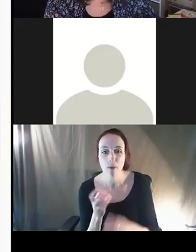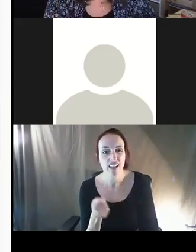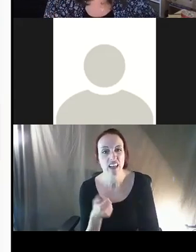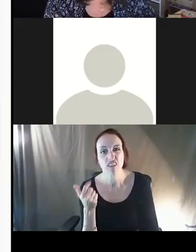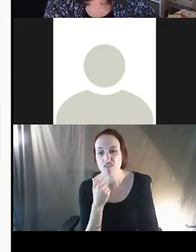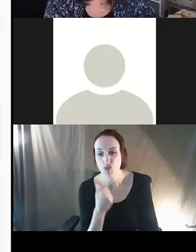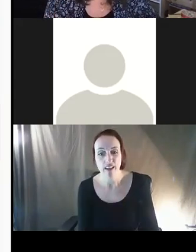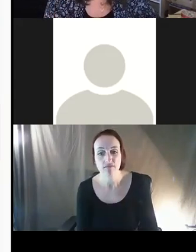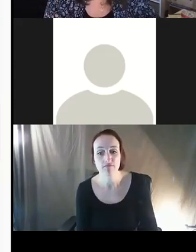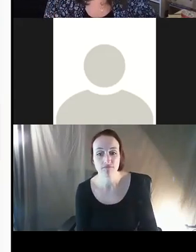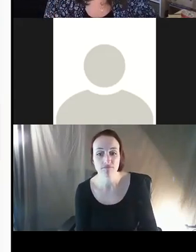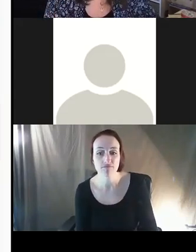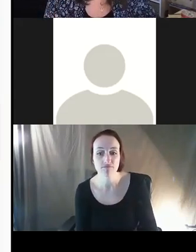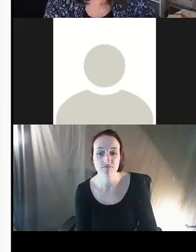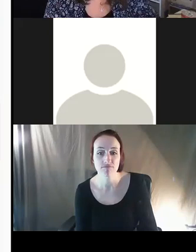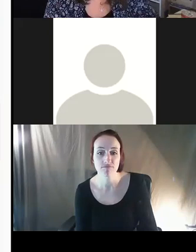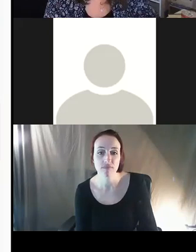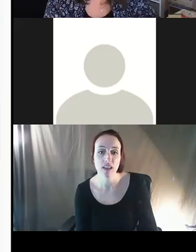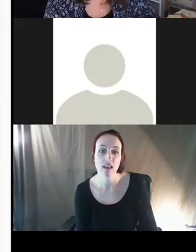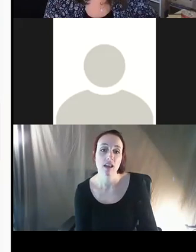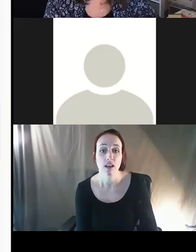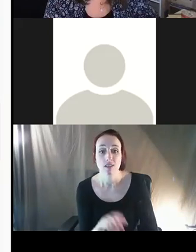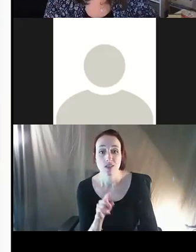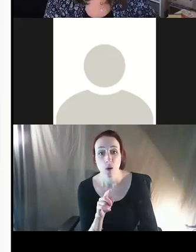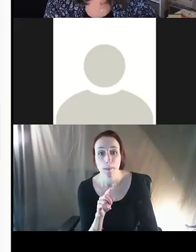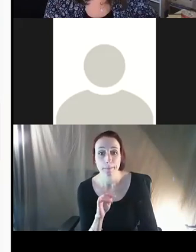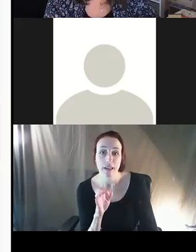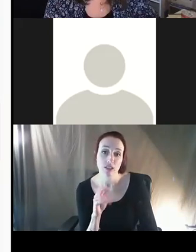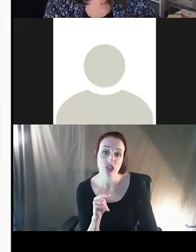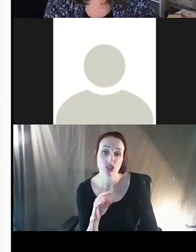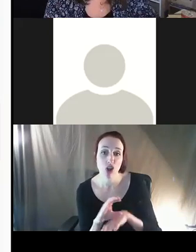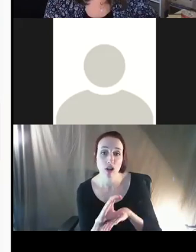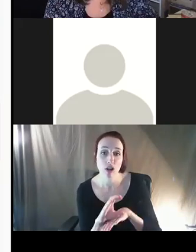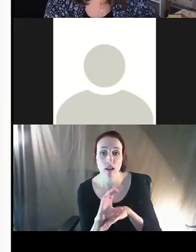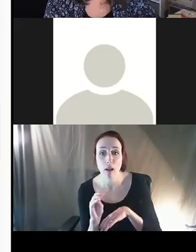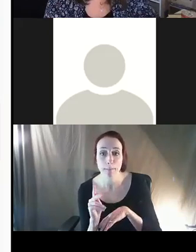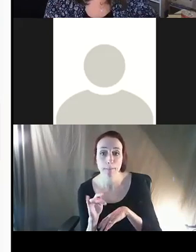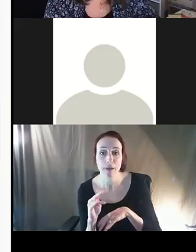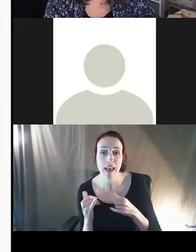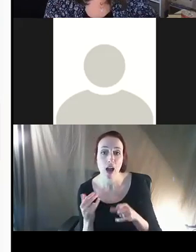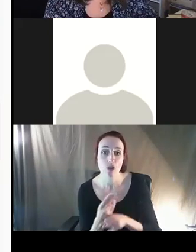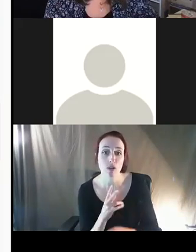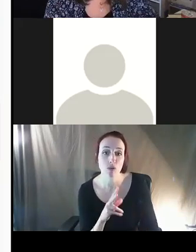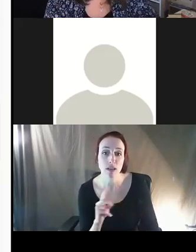I see a Belgian chocolate company is now using 3D printers which allows the printers to create more